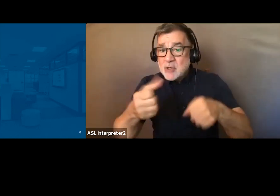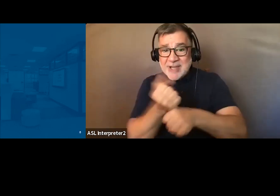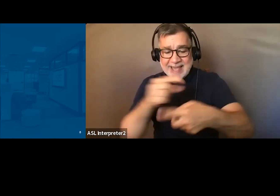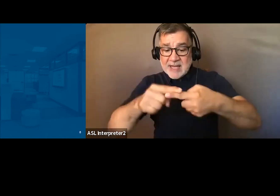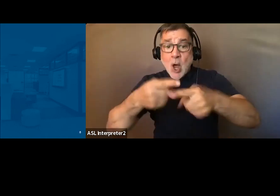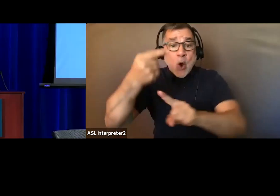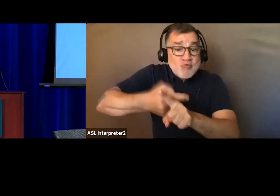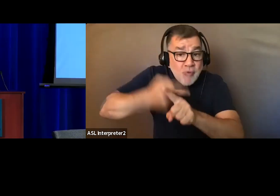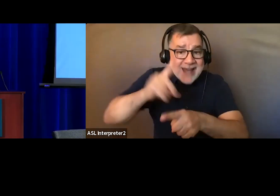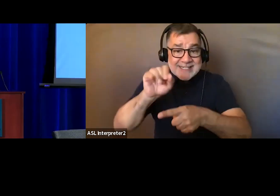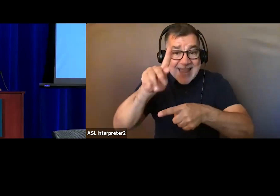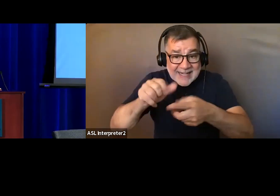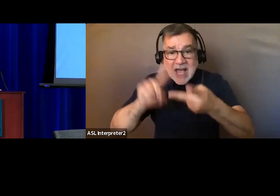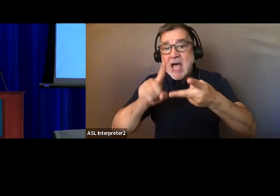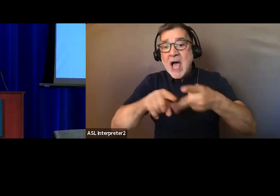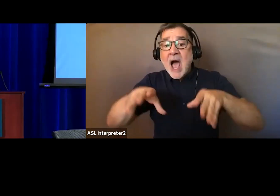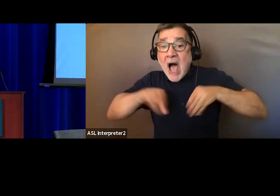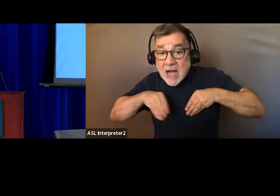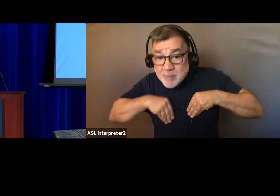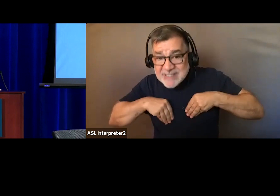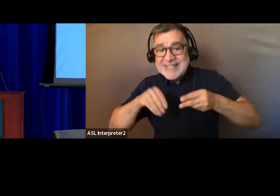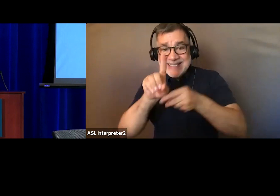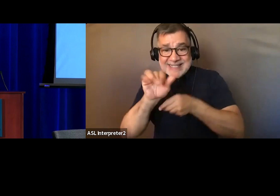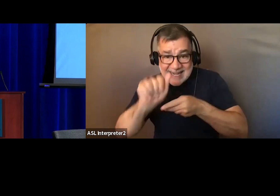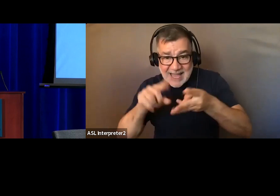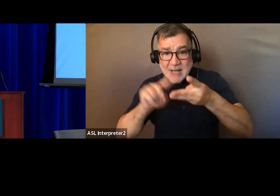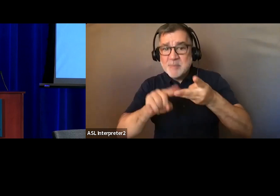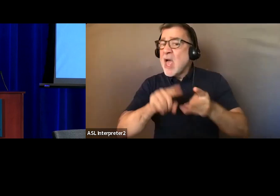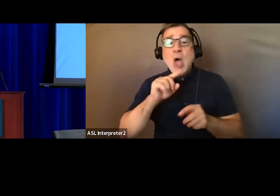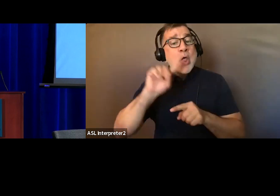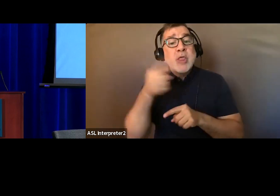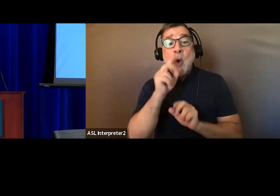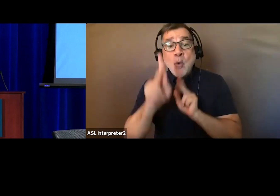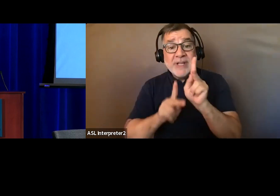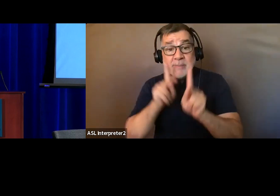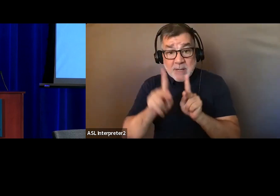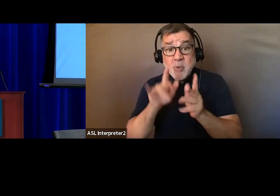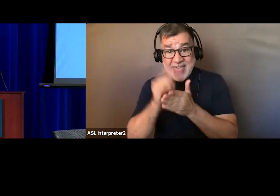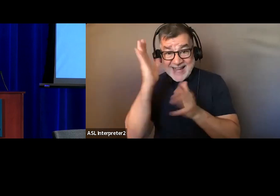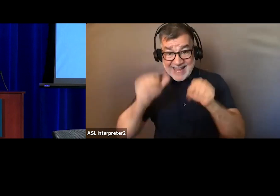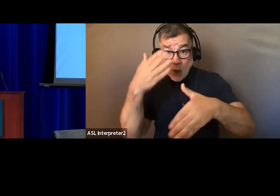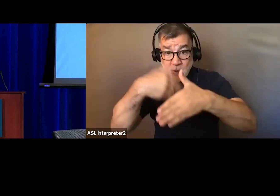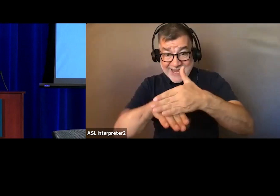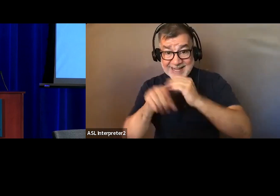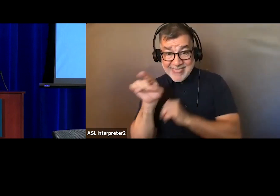The only people that are going to be in there approving OAs are the ones that you all have designated as your ordering officials.